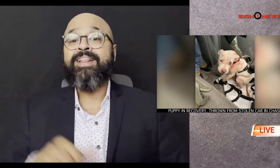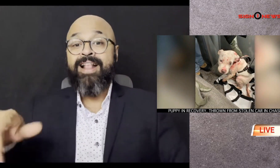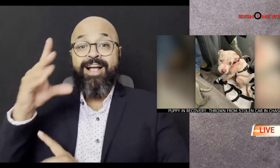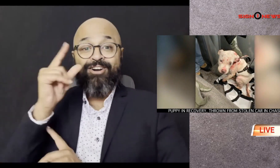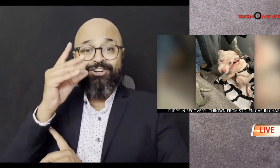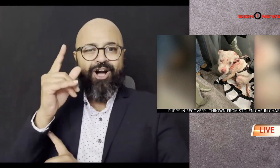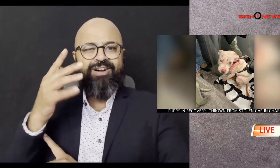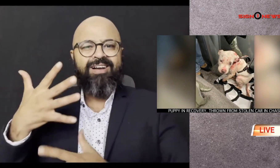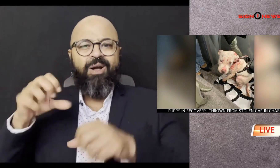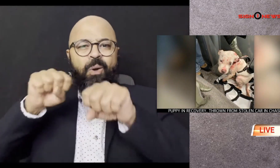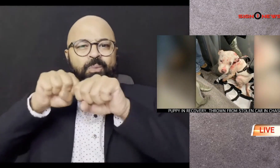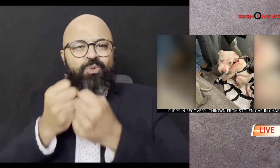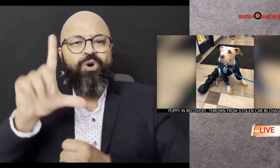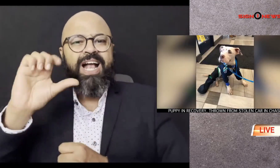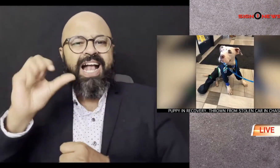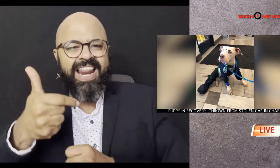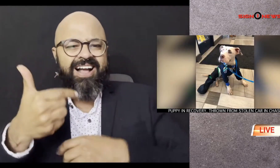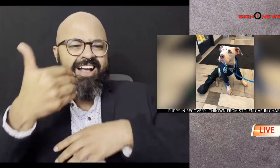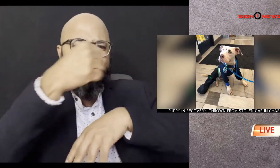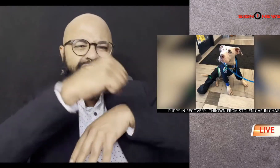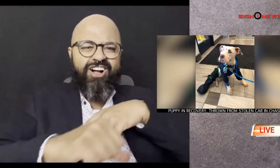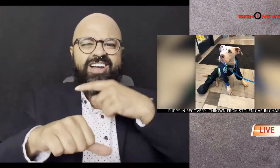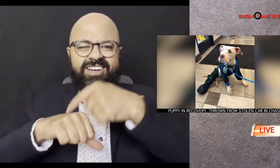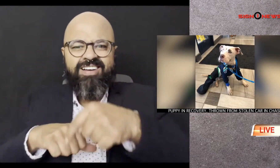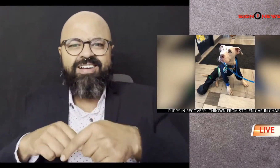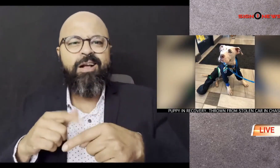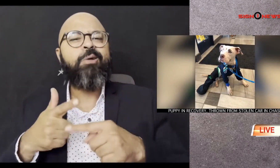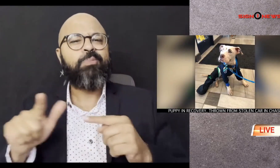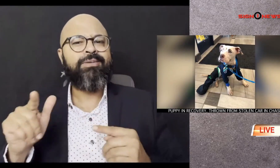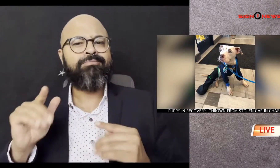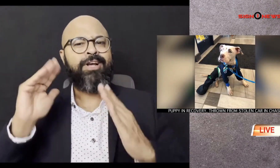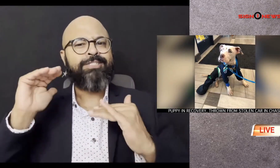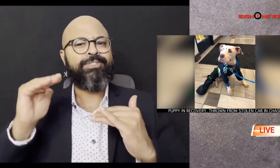It had a broken leg and cuts but is expected to recover.